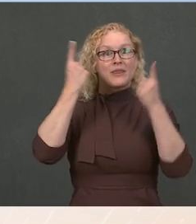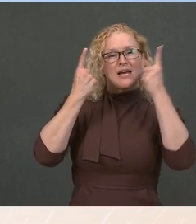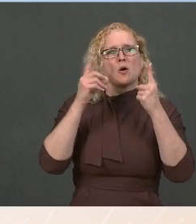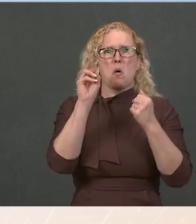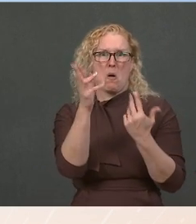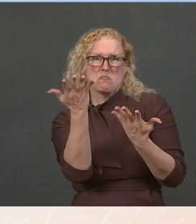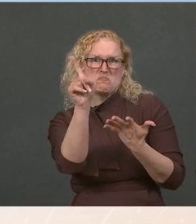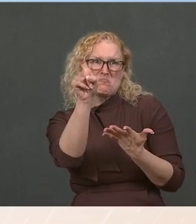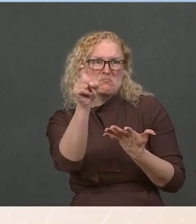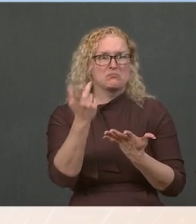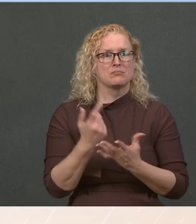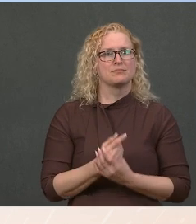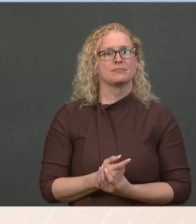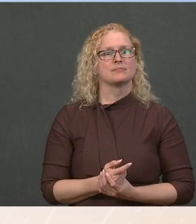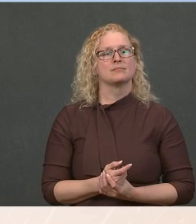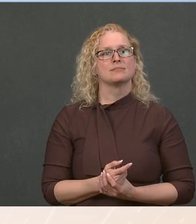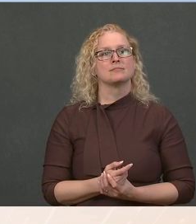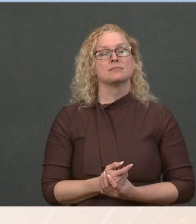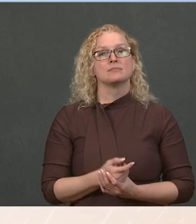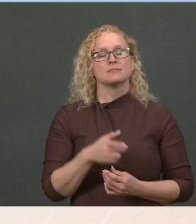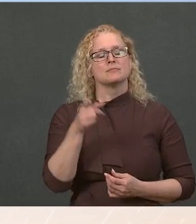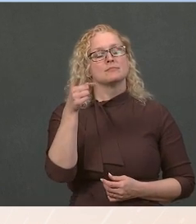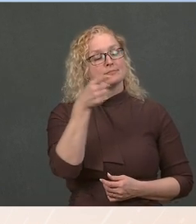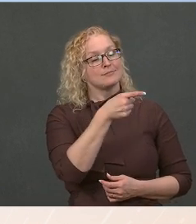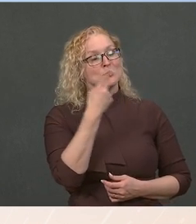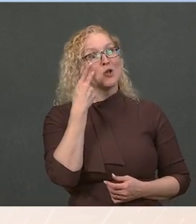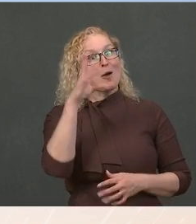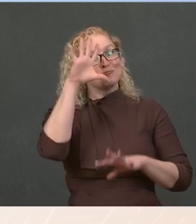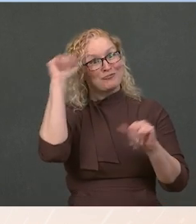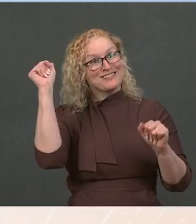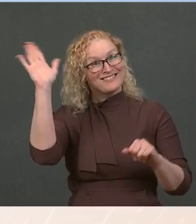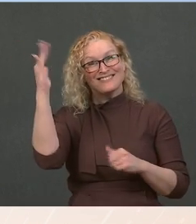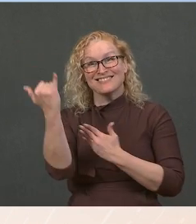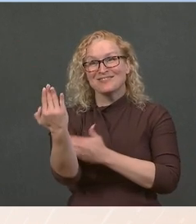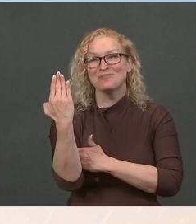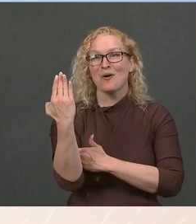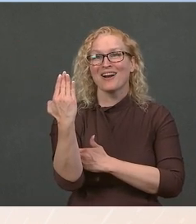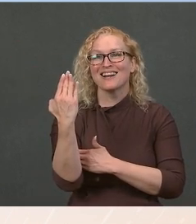spoke specifically on where -- on what he's thinking: Like the Build Back Better framework lowers your bills